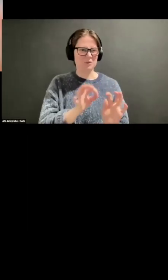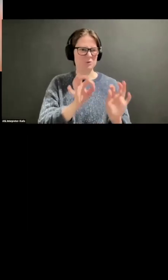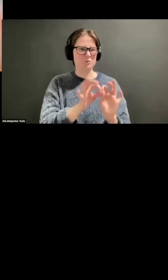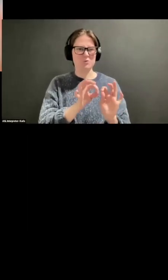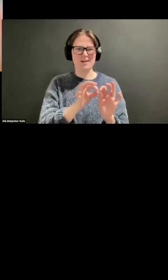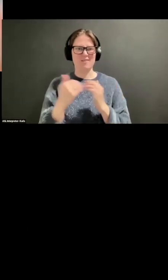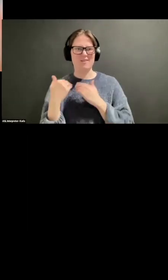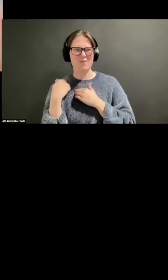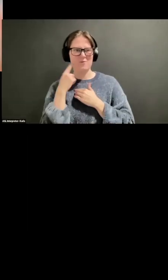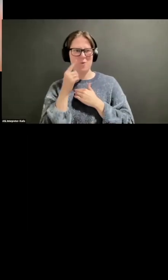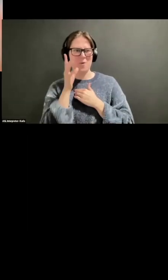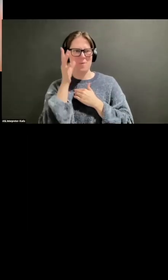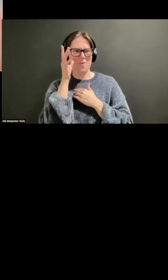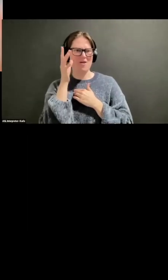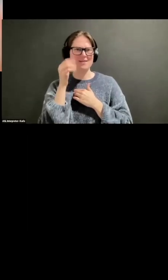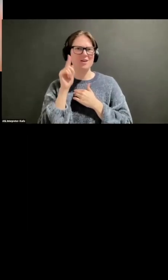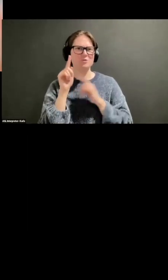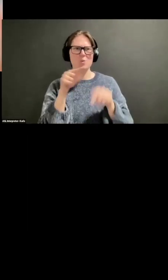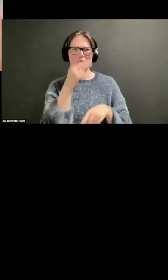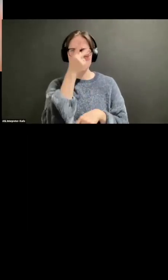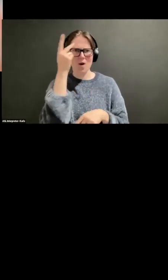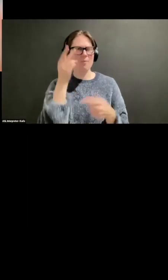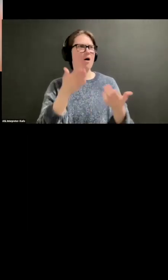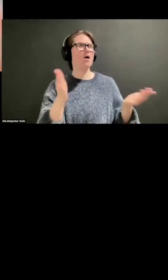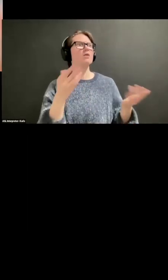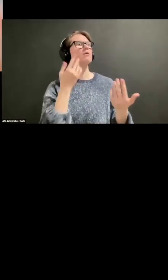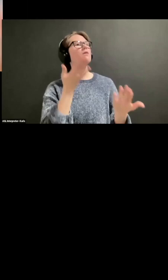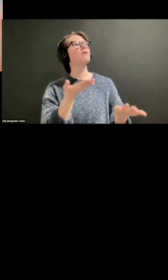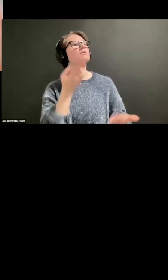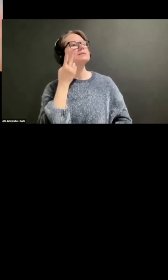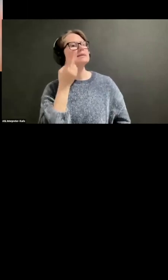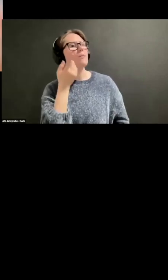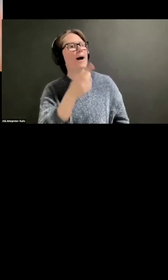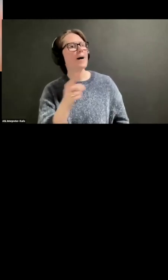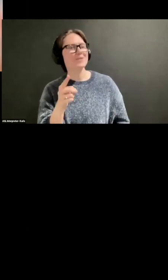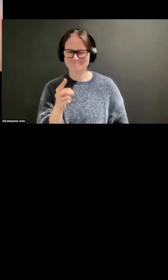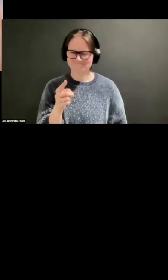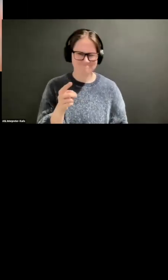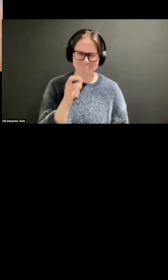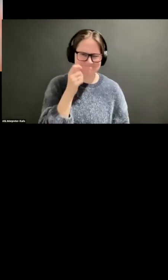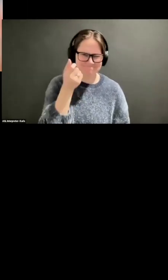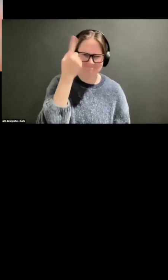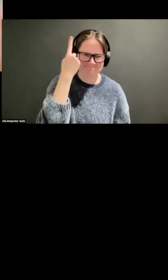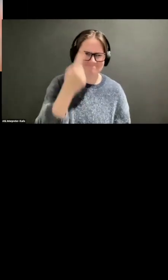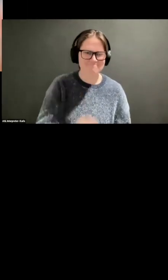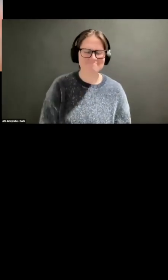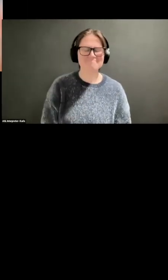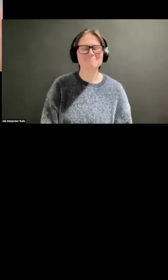a, like a, wide open park and seeing what happens I've never understood that either but, and I'm also a